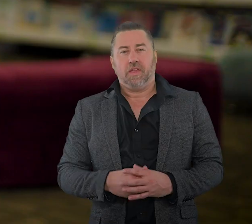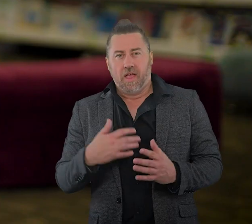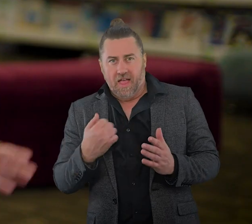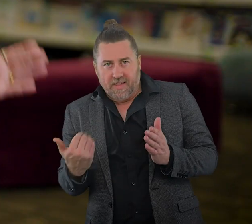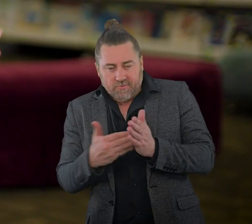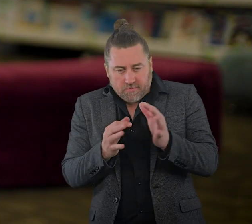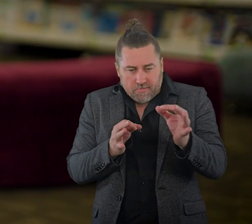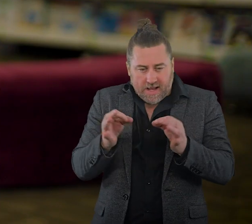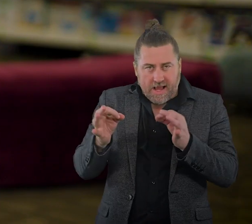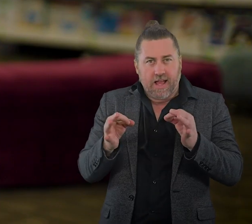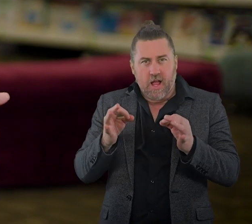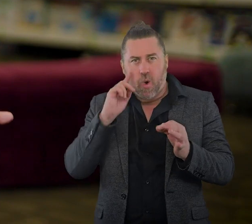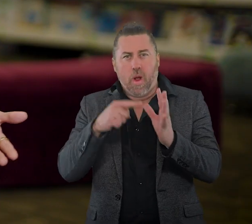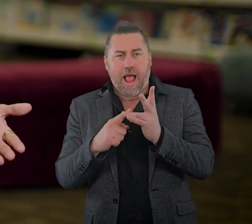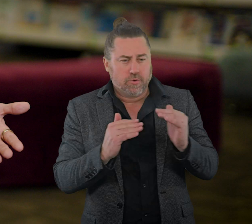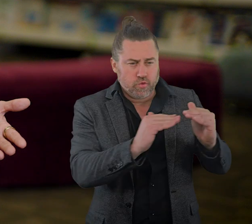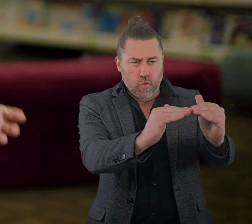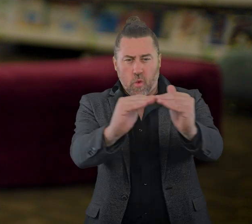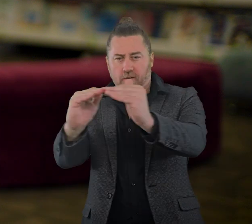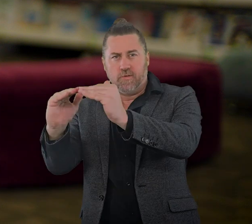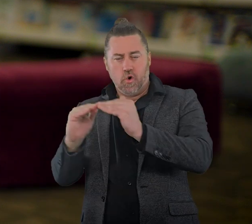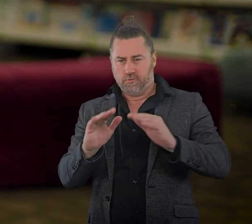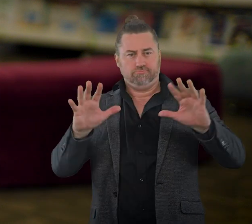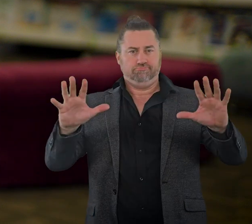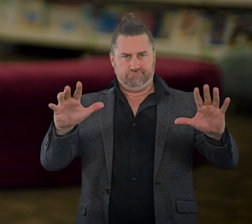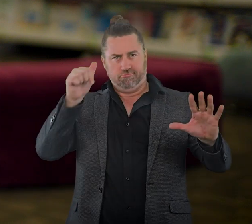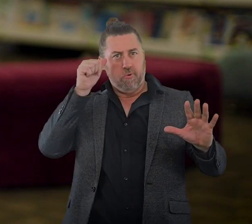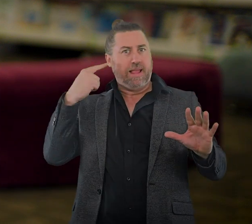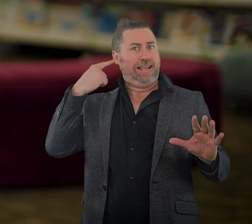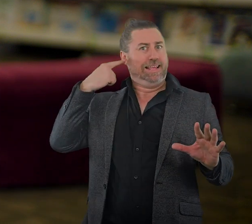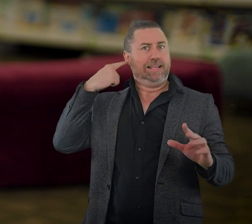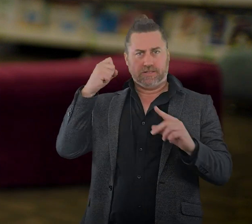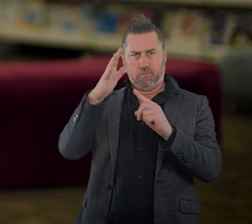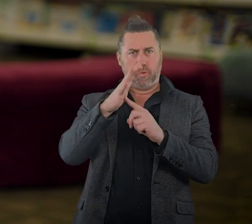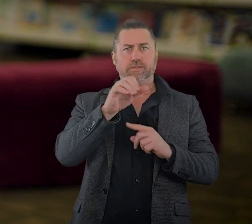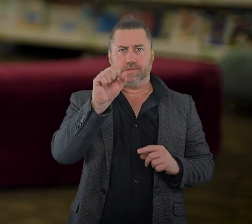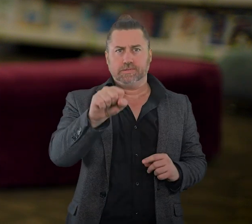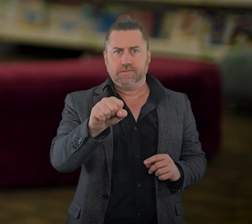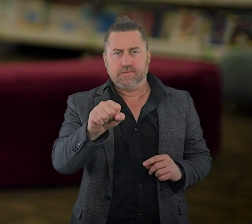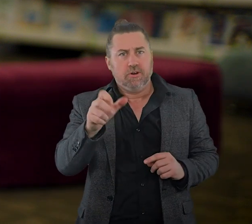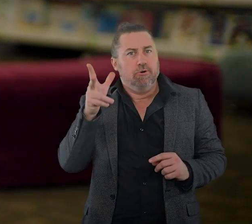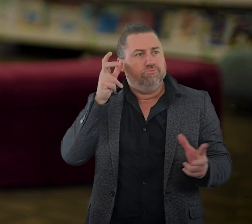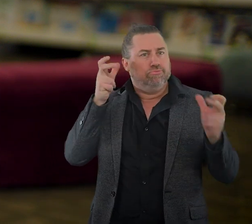[Jocelyn] The other piece of the puzzle is looking at that universal level and saying, "Okay, we know that hearing's important and hearing's important